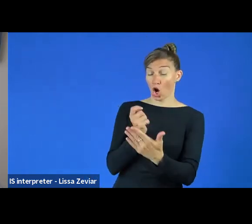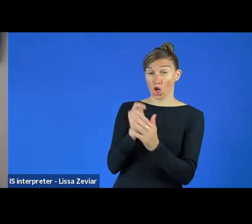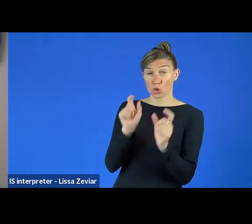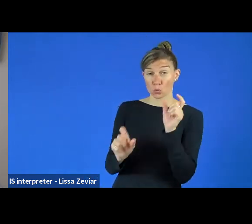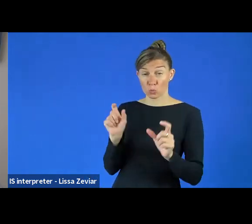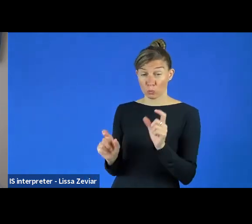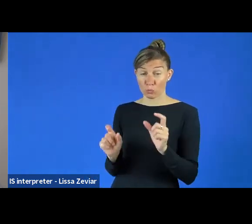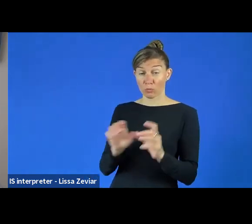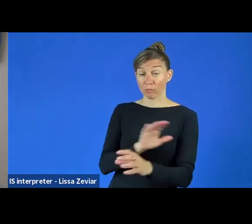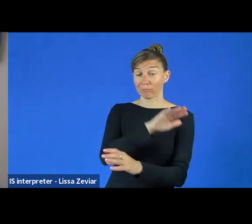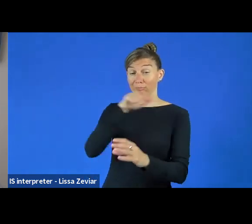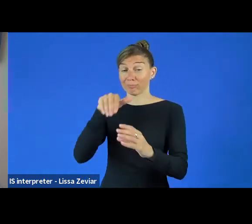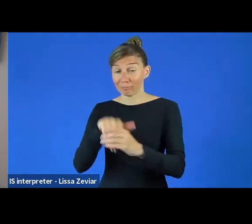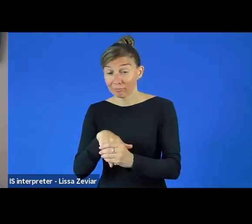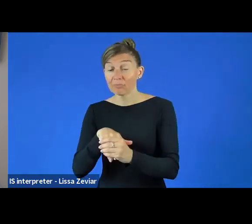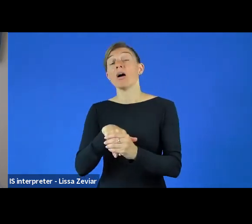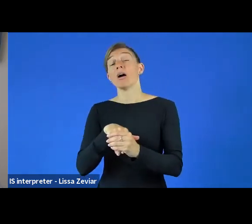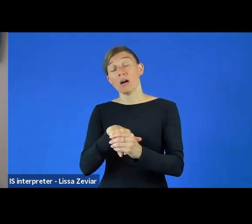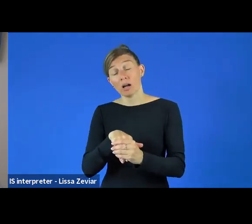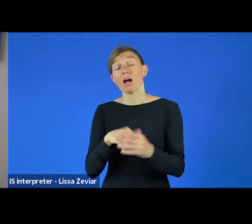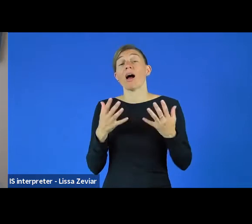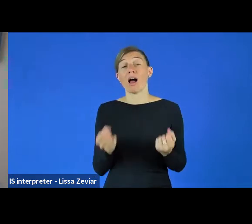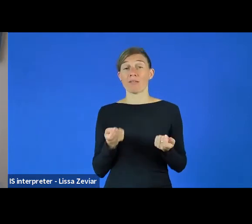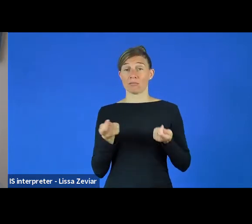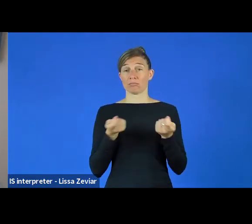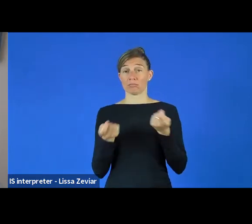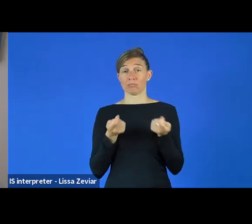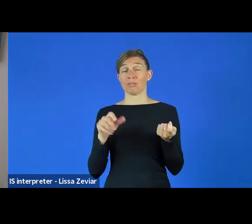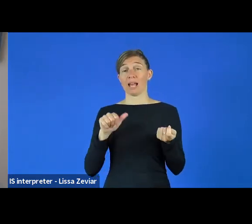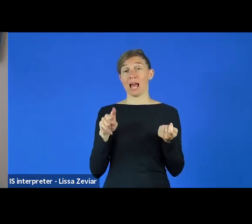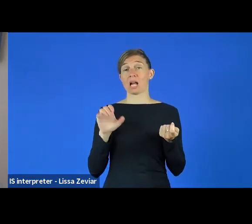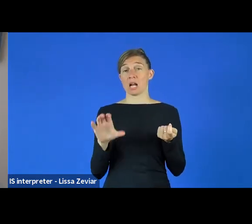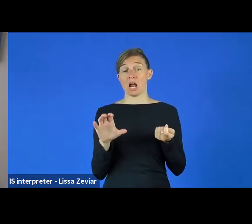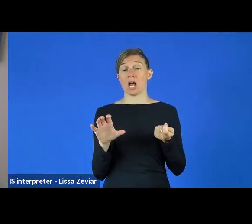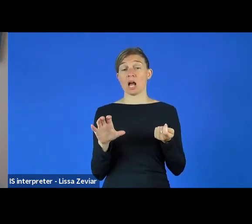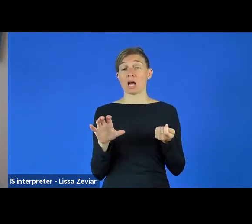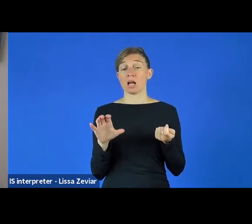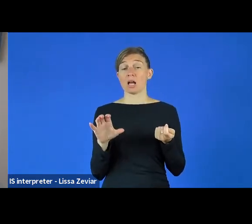it has been coordinated via ANEC since 1995.